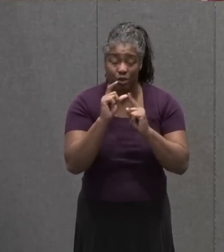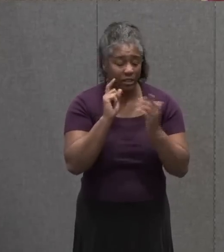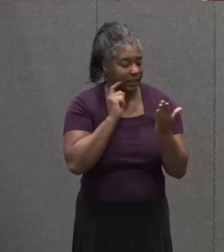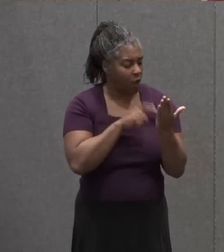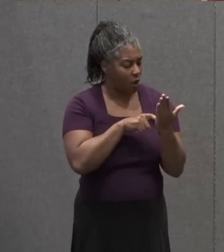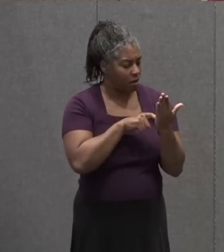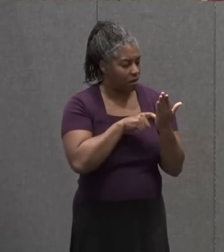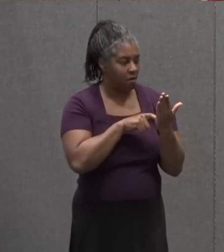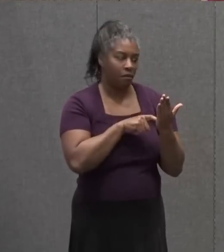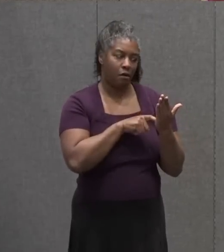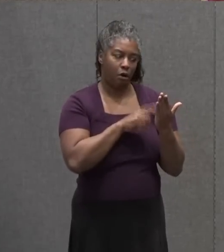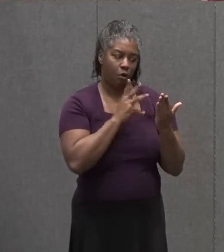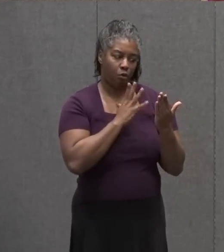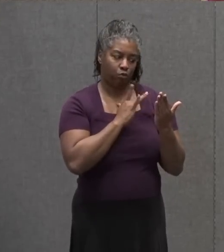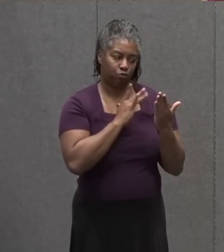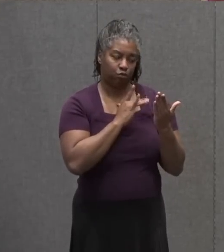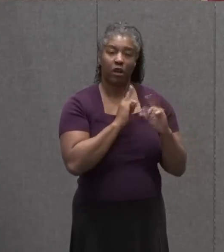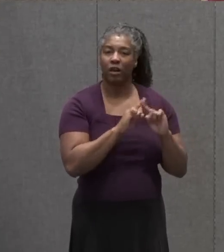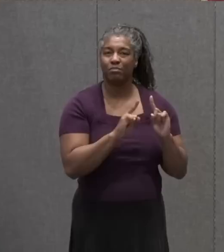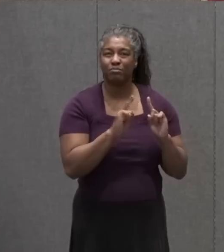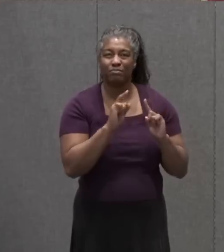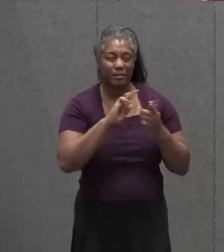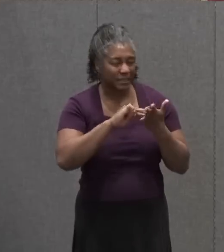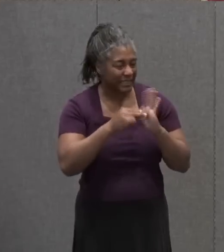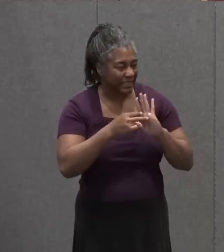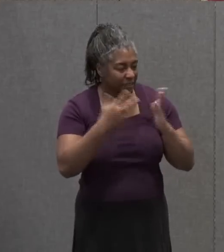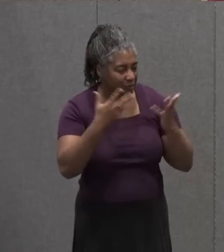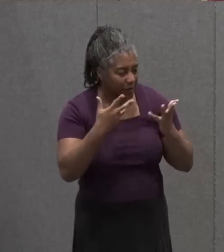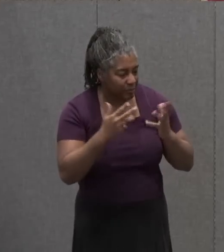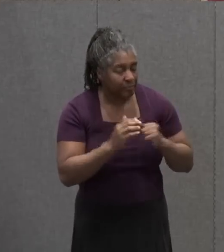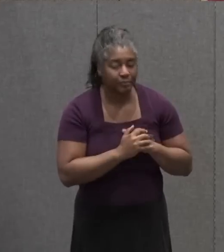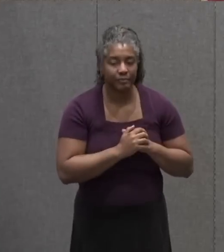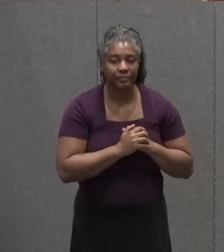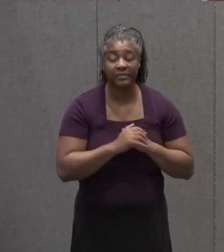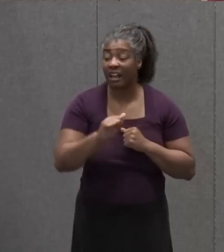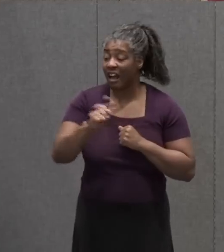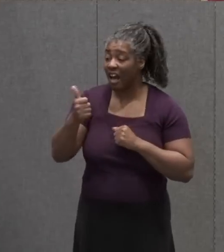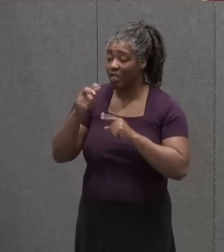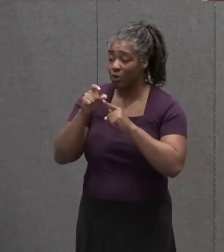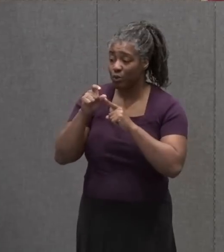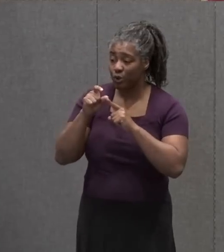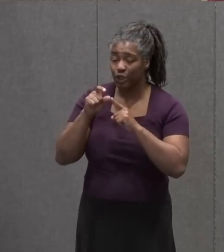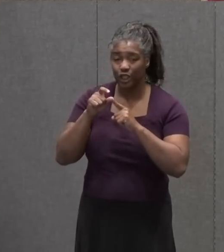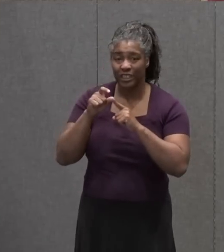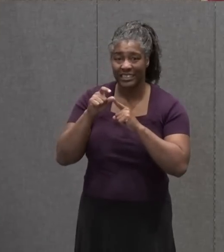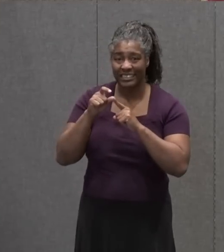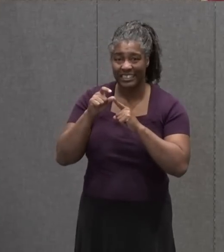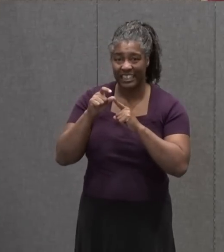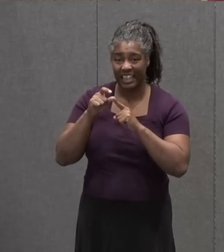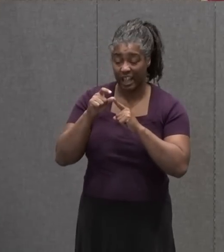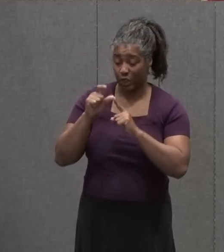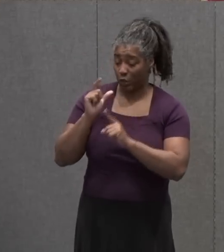There were words whose sounds were perfectly suited to their meaning. I see here Jerome wrote a word